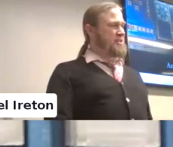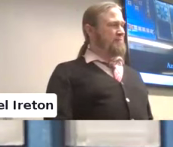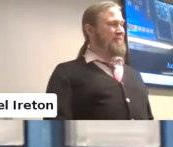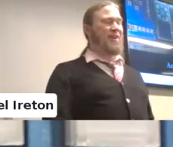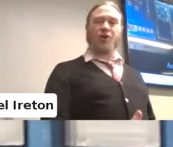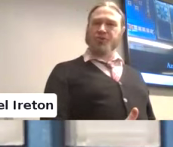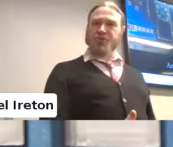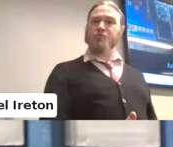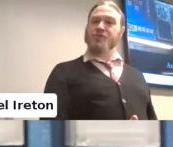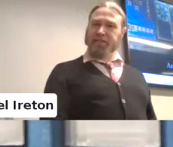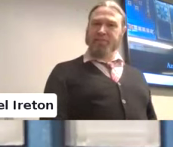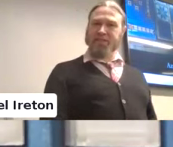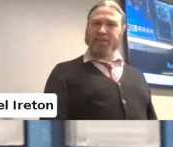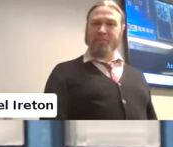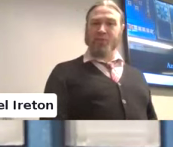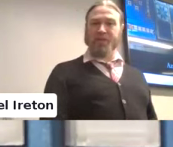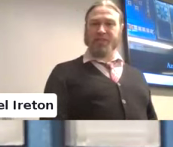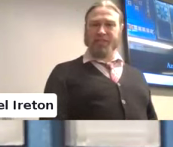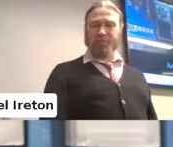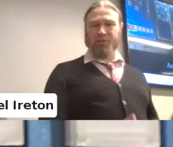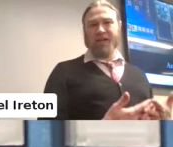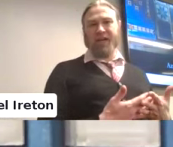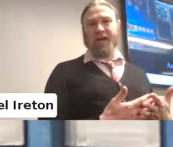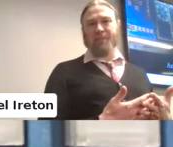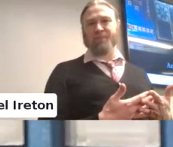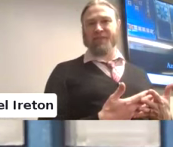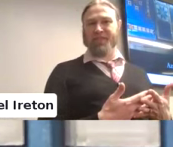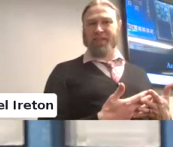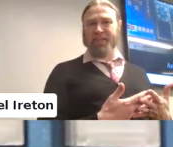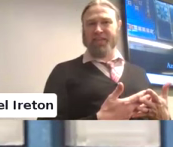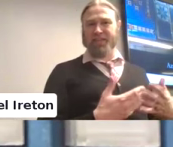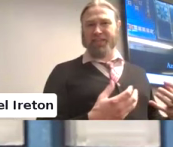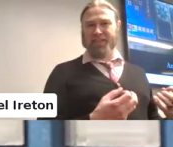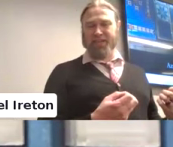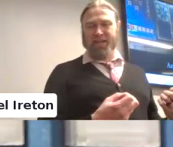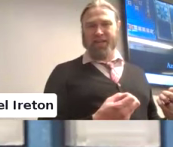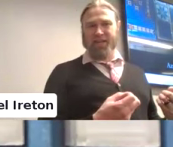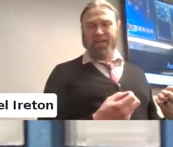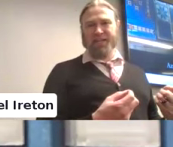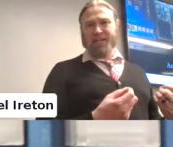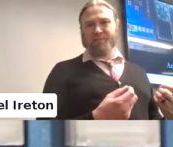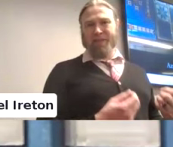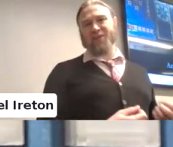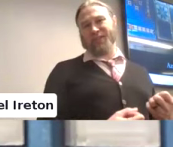You set that on board it does a better job of keeping your pieces in place.